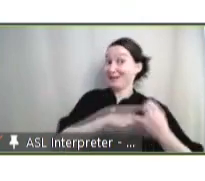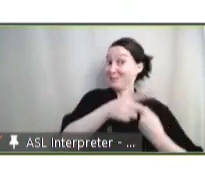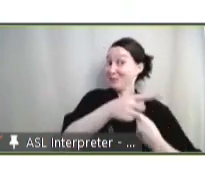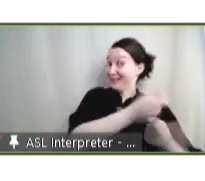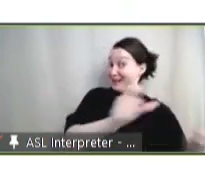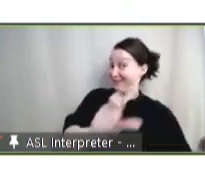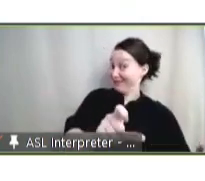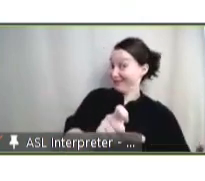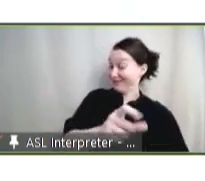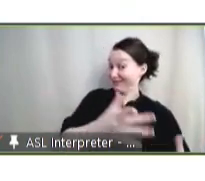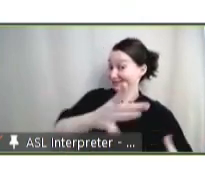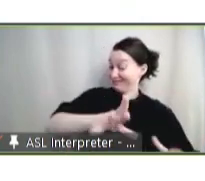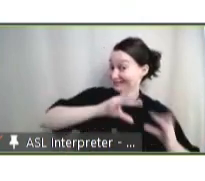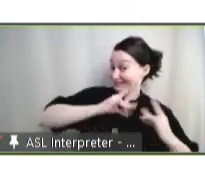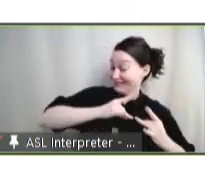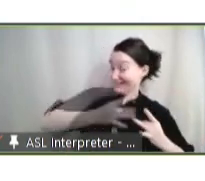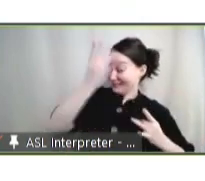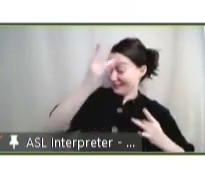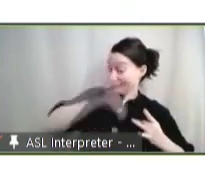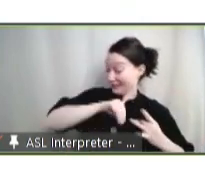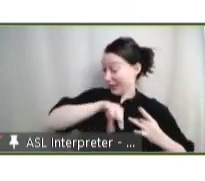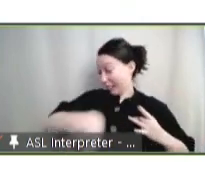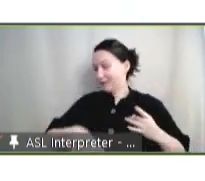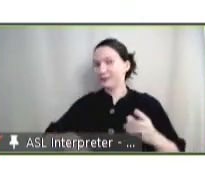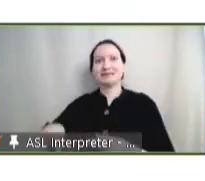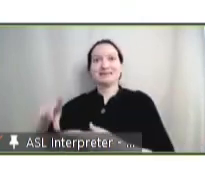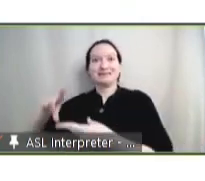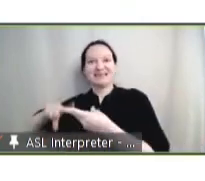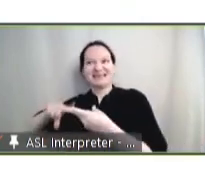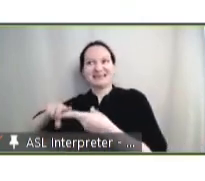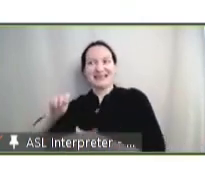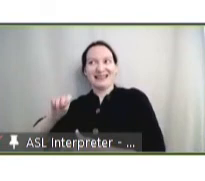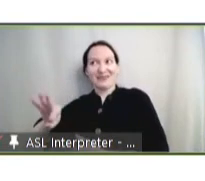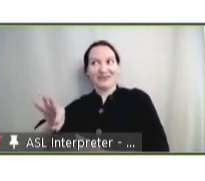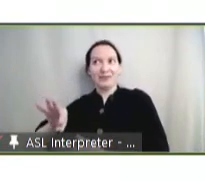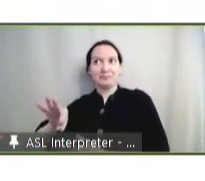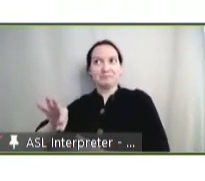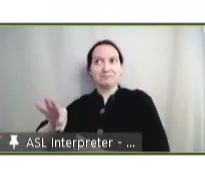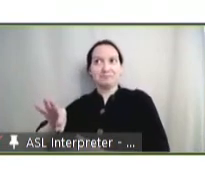getting infected and passing it along, and two, from if you do, having it be something